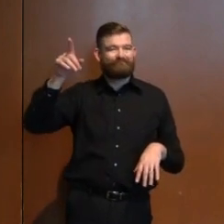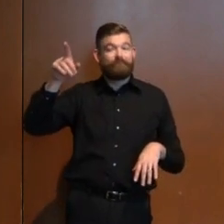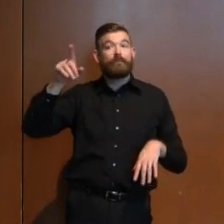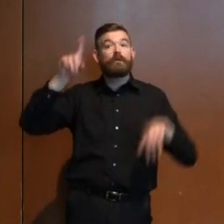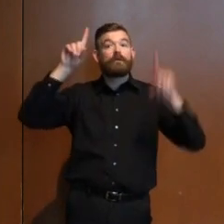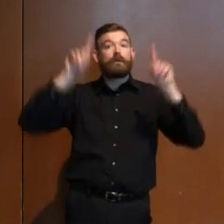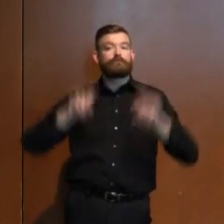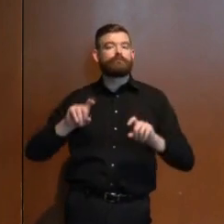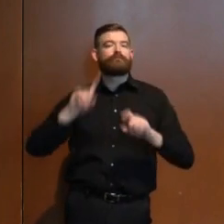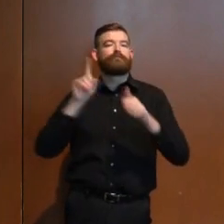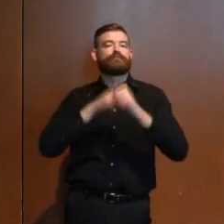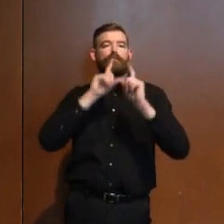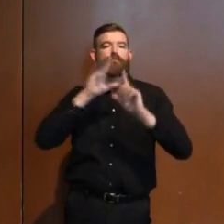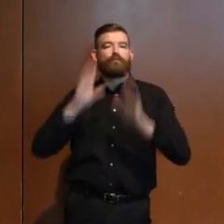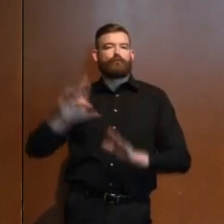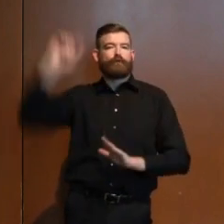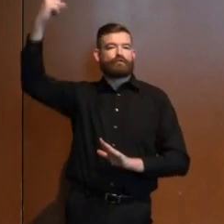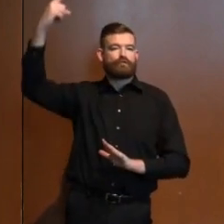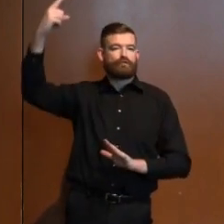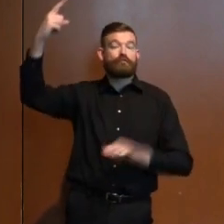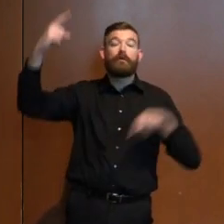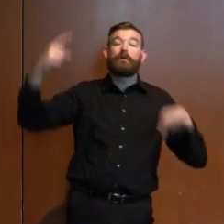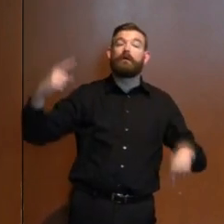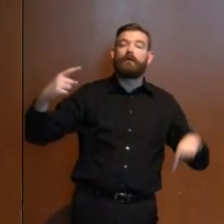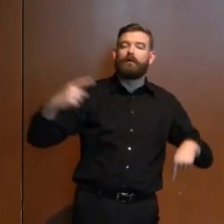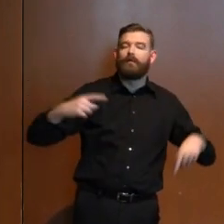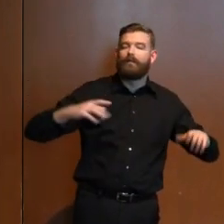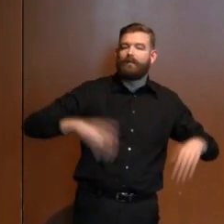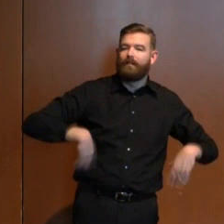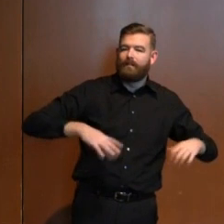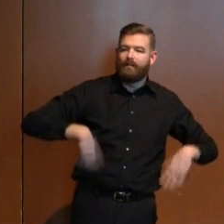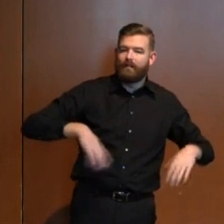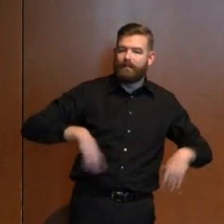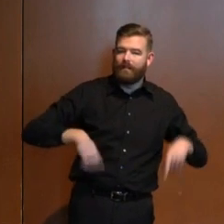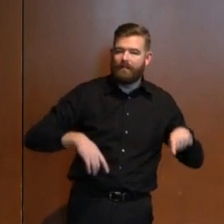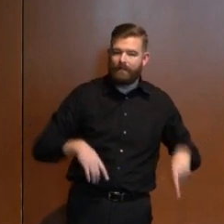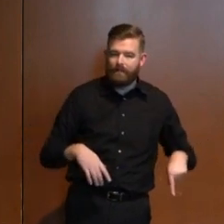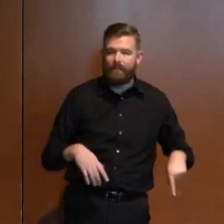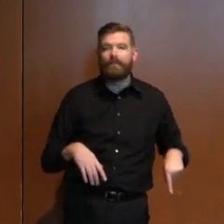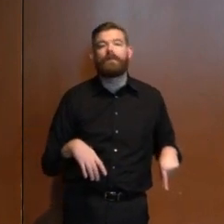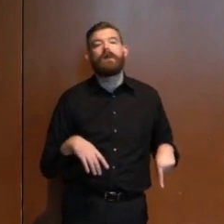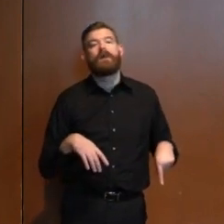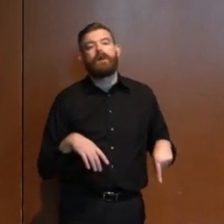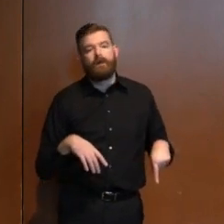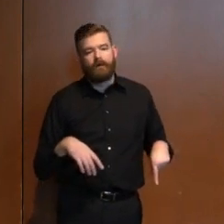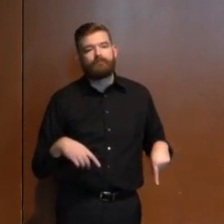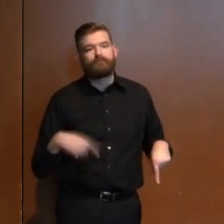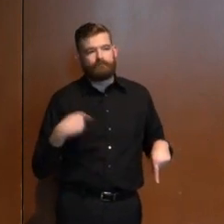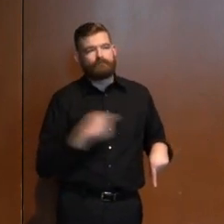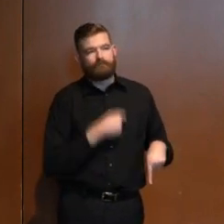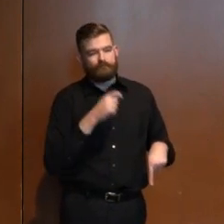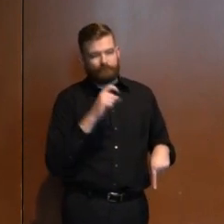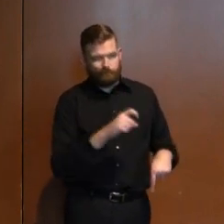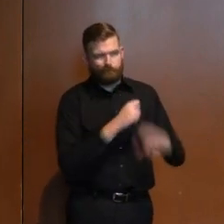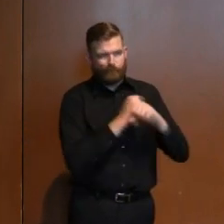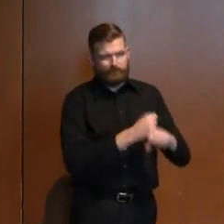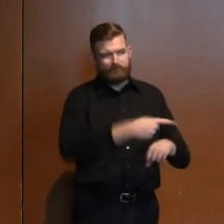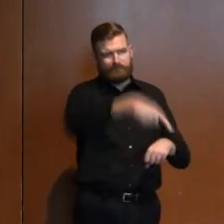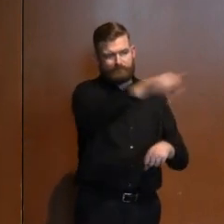WE'RE NOT THERE AT THIS JUNCTURE. I SPOKE TO COMMISSIONER JOHNSON YESTERDAY. THEY ARE, THEY HAVE A CERTAIN SITE FOR THEM. WE TALK ABOUT PROTECTING THOSE